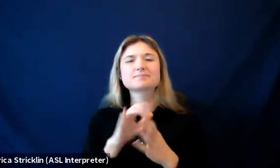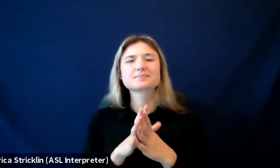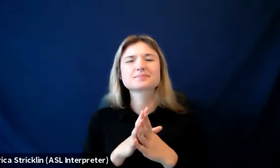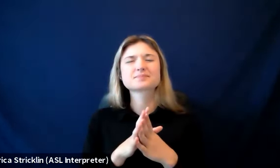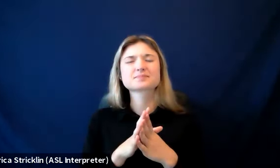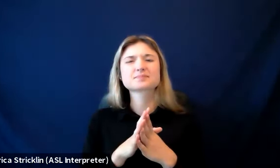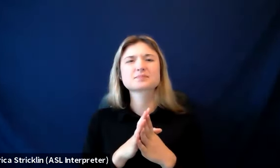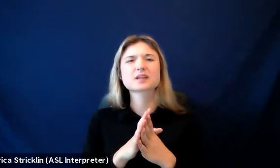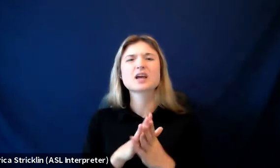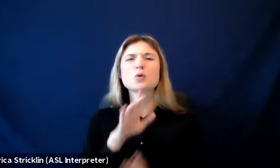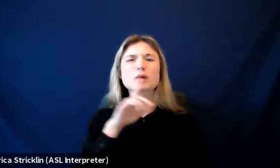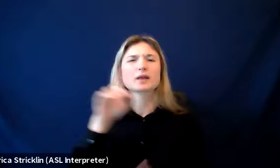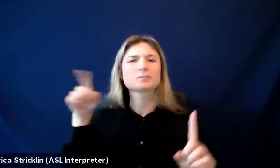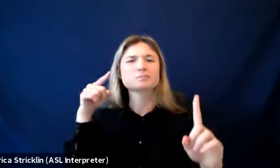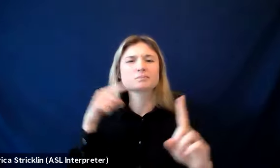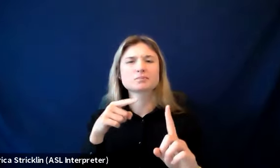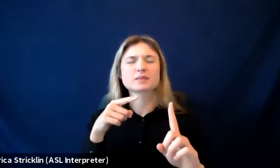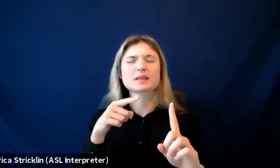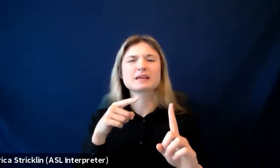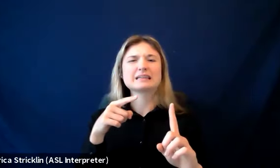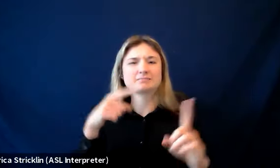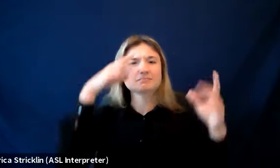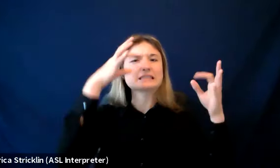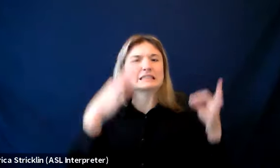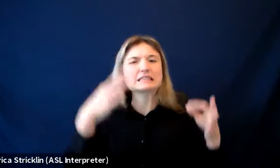really boils down to making your own choices.